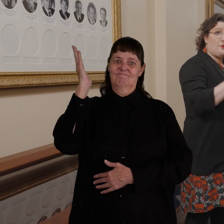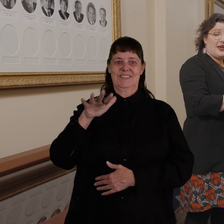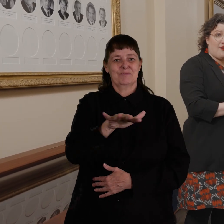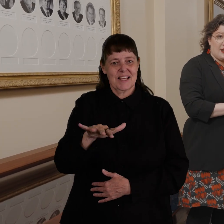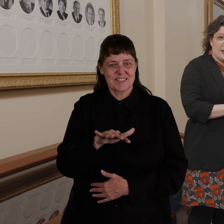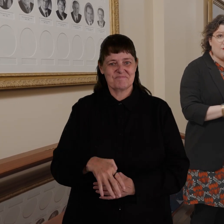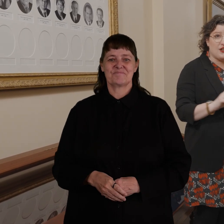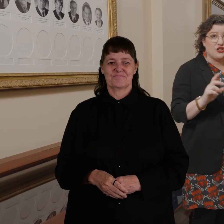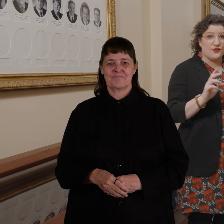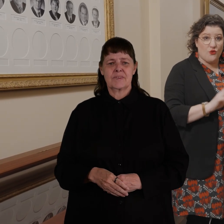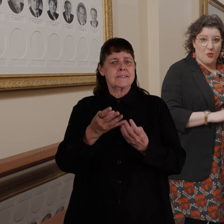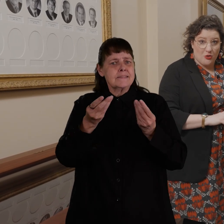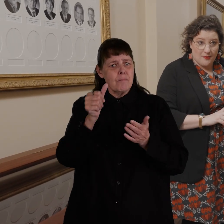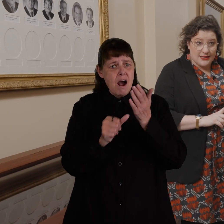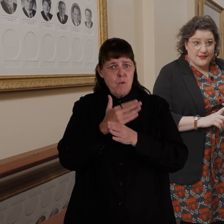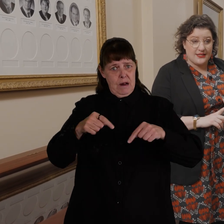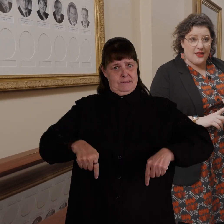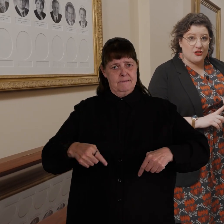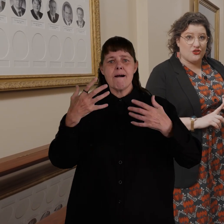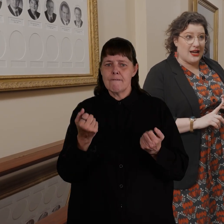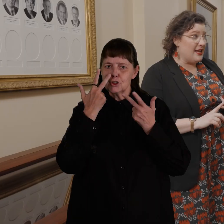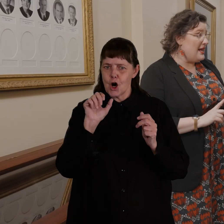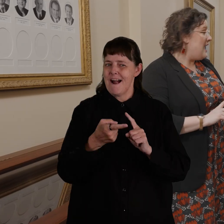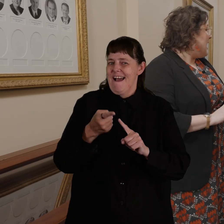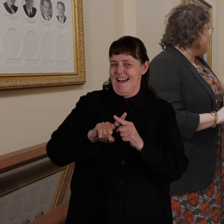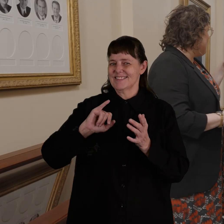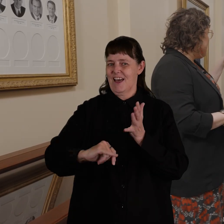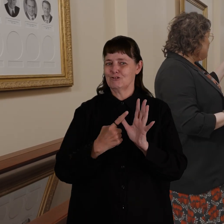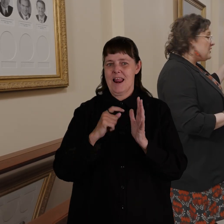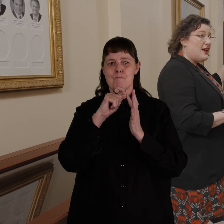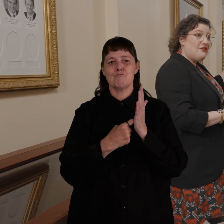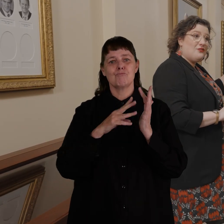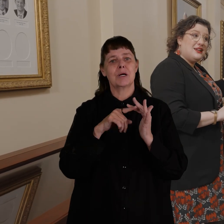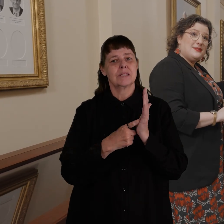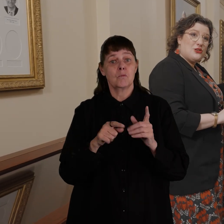that we have in here features former premiers of South Australia, but we also have a really